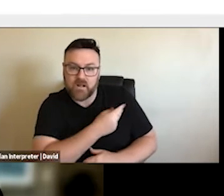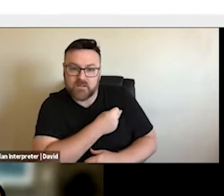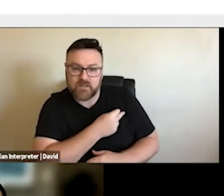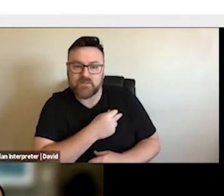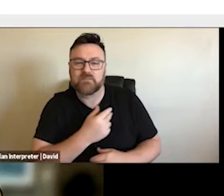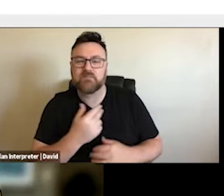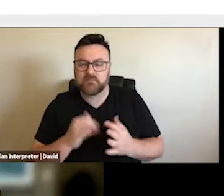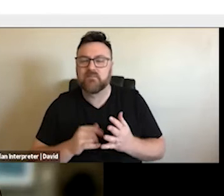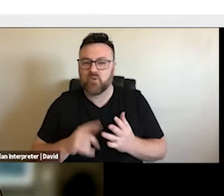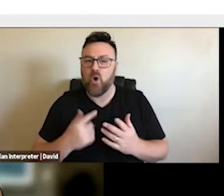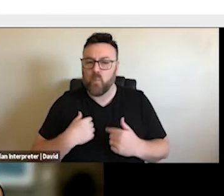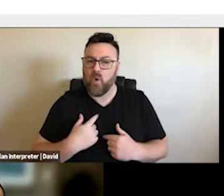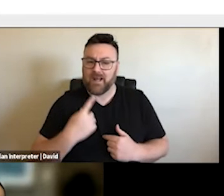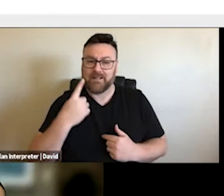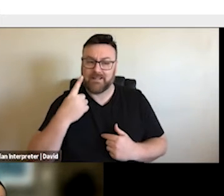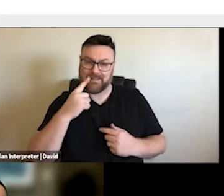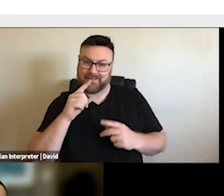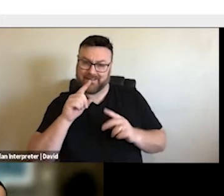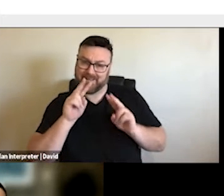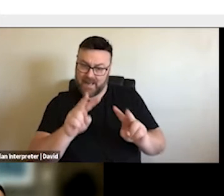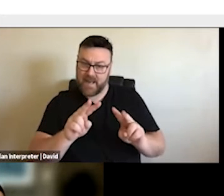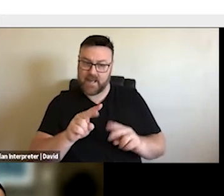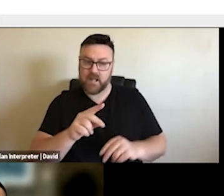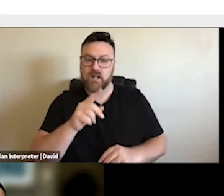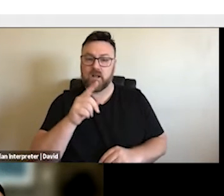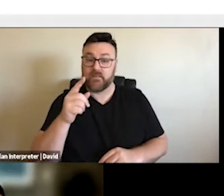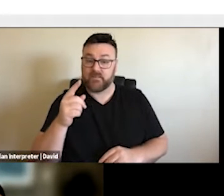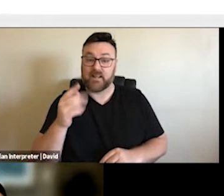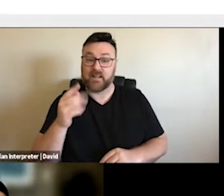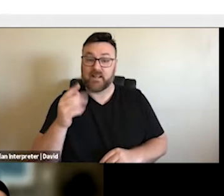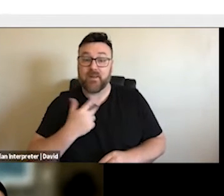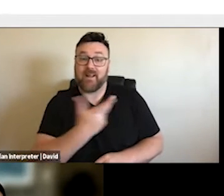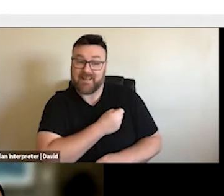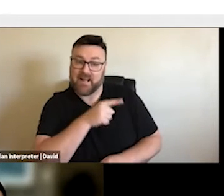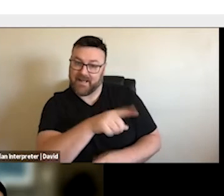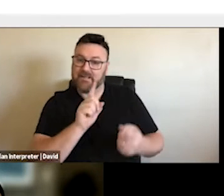We are still seeing some hesitancy even among vaccinated audiences, and until we work through